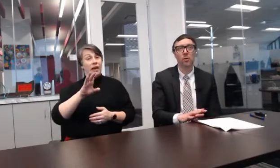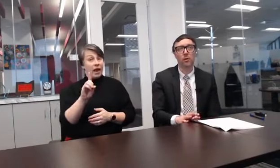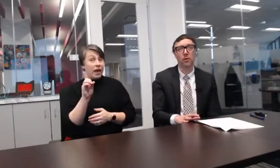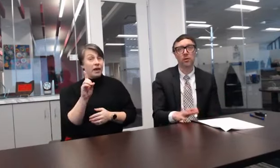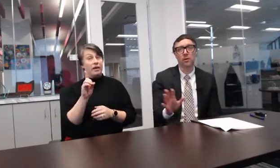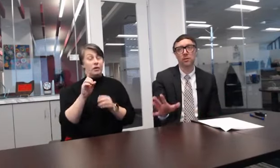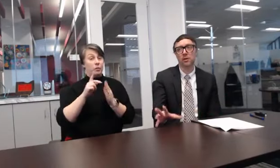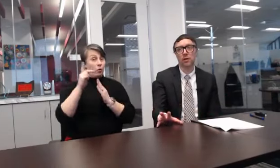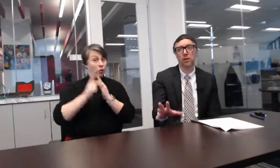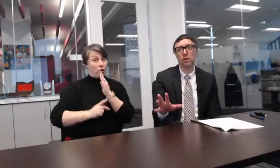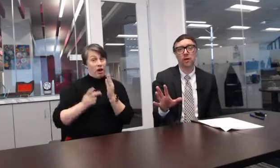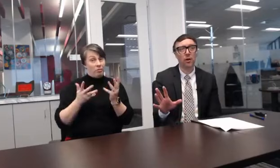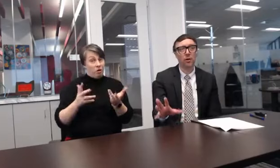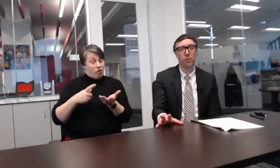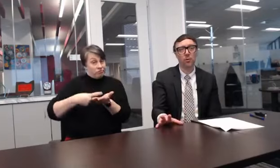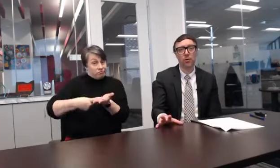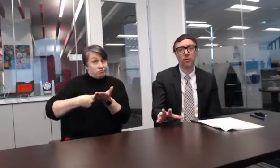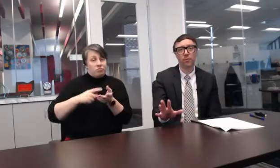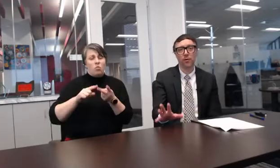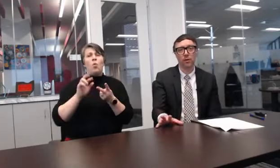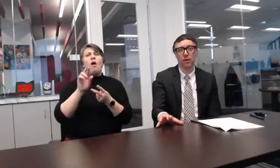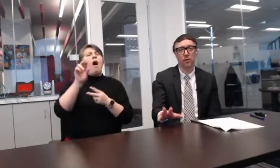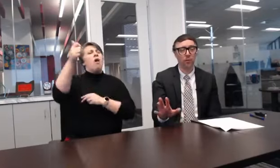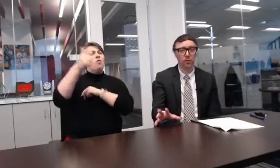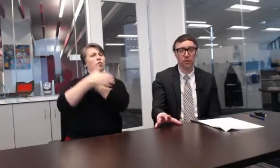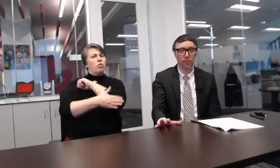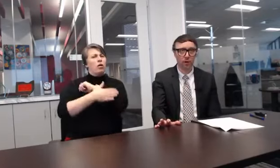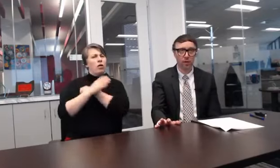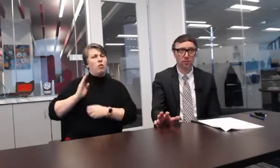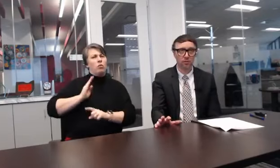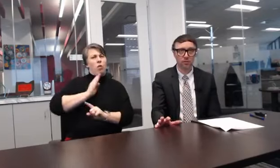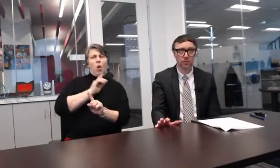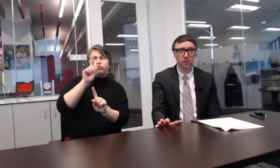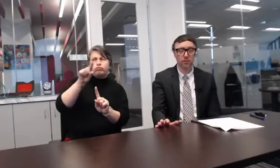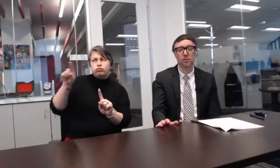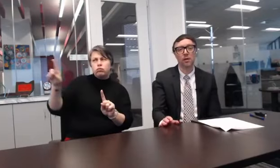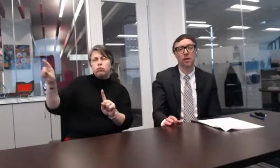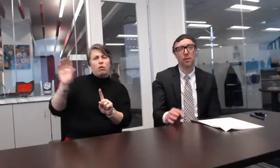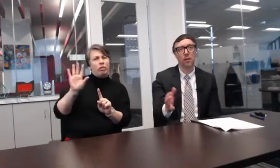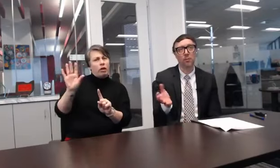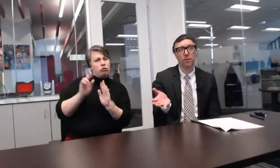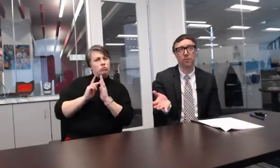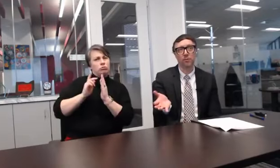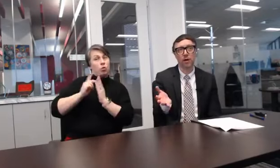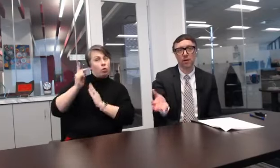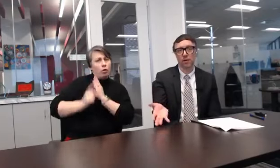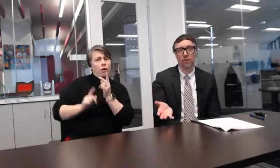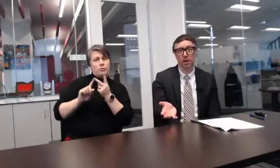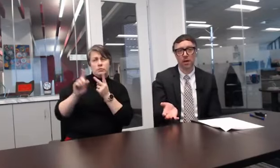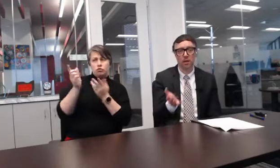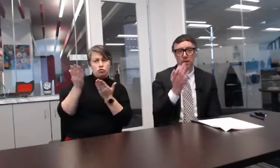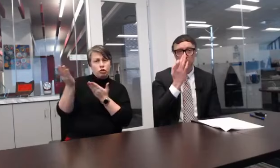Or there are these other County Board funded, locally funded services that we've identified